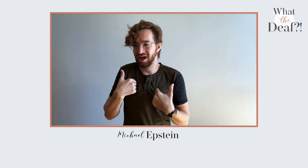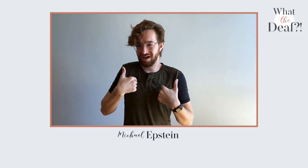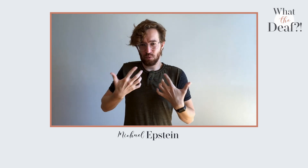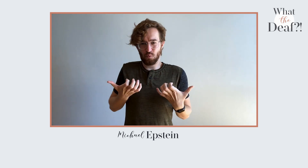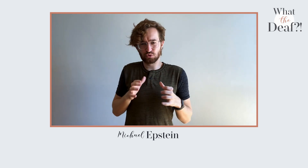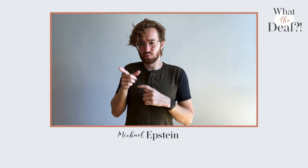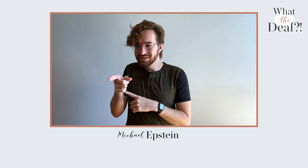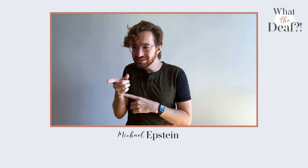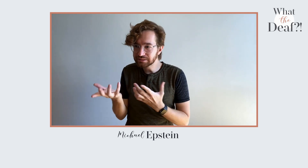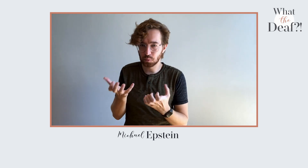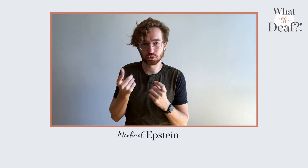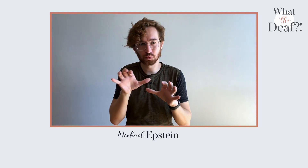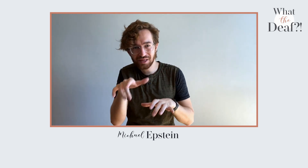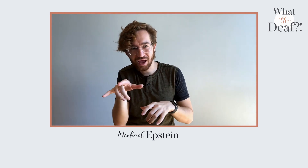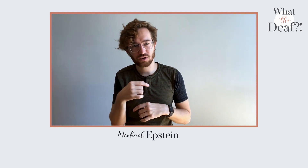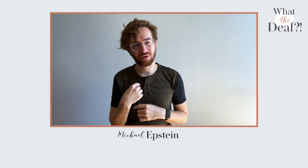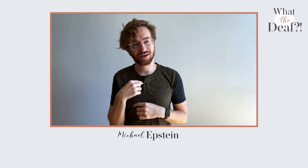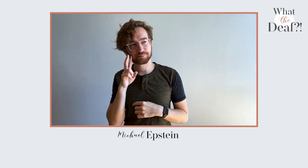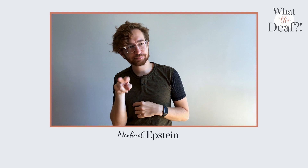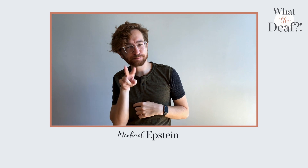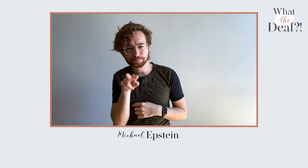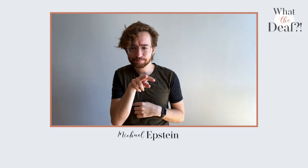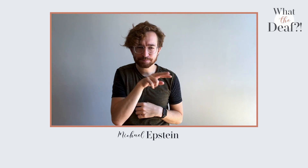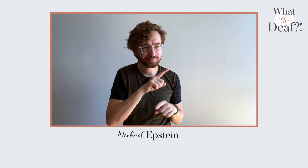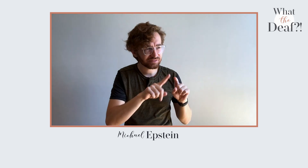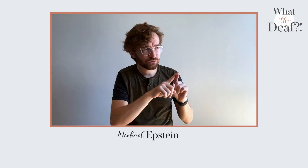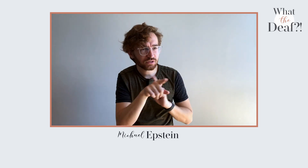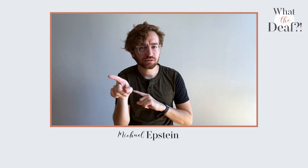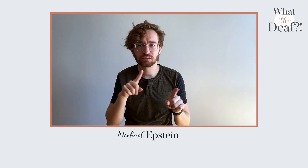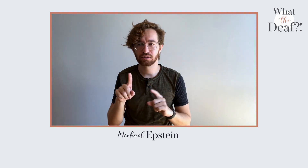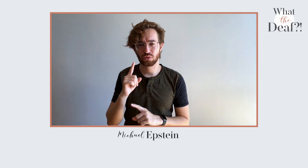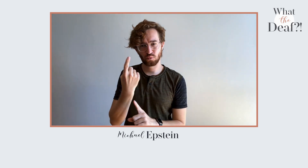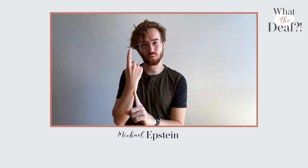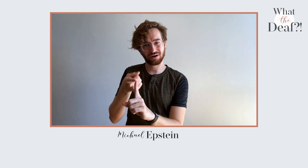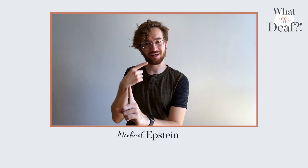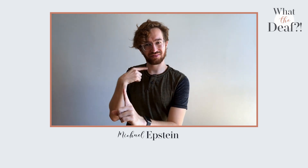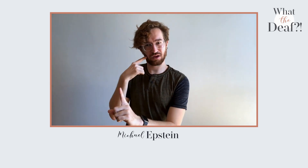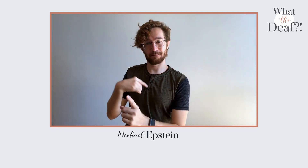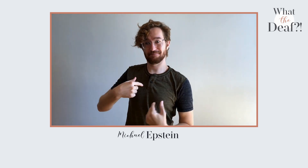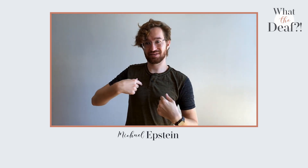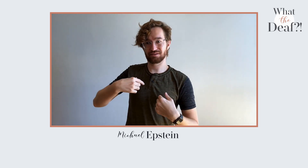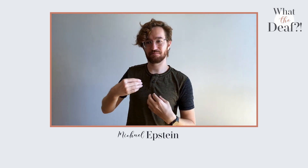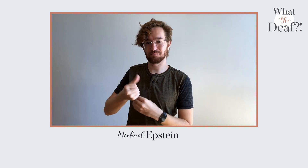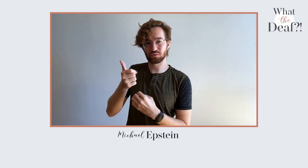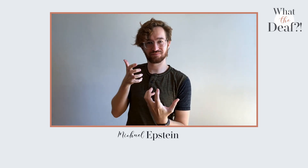and figure out what it was that I wanted by observing all of these other people in the field and figure out what was the best fit for me.